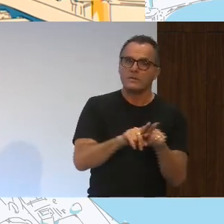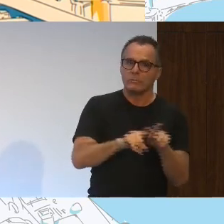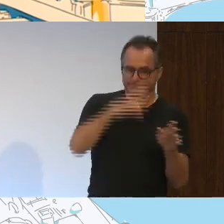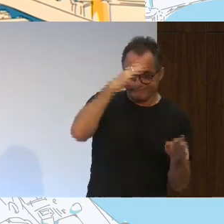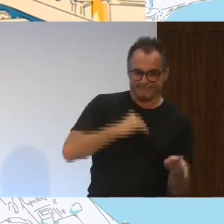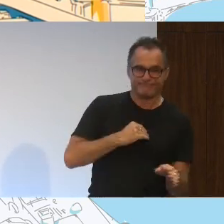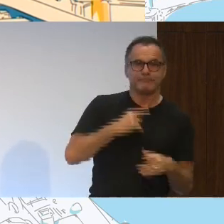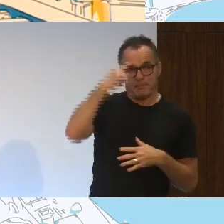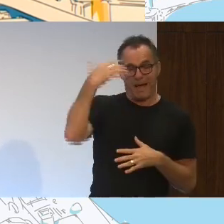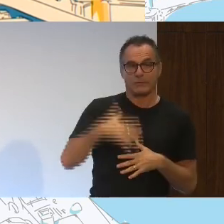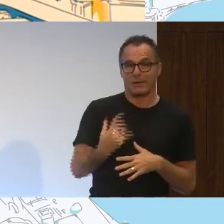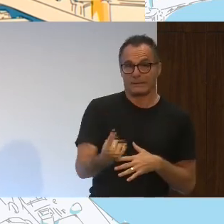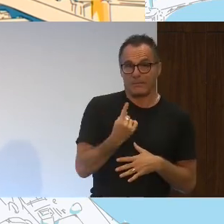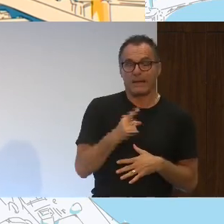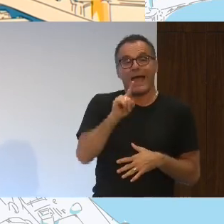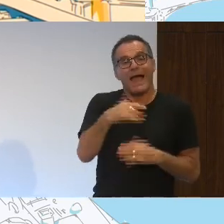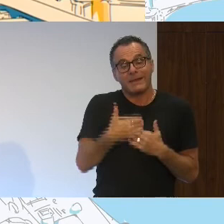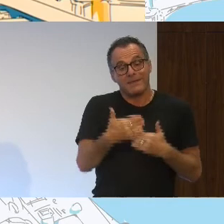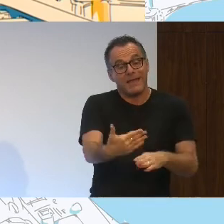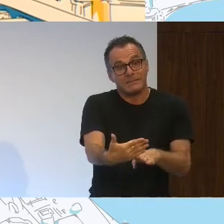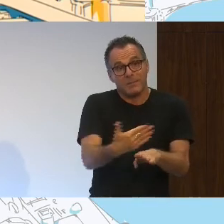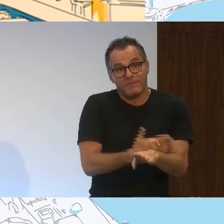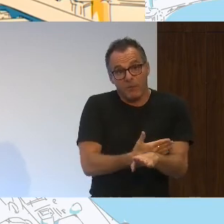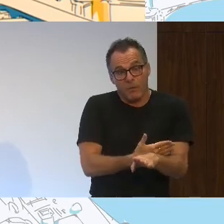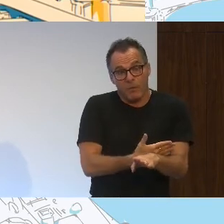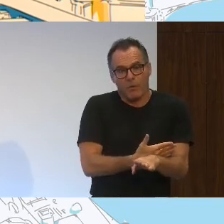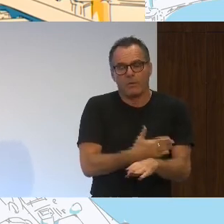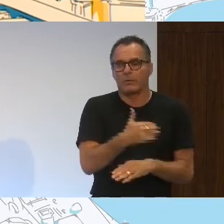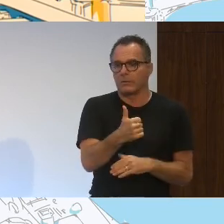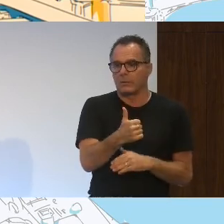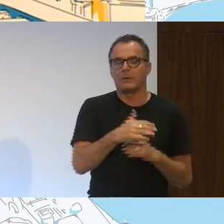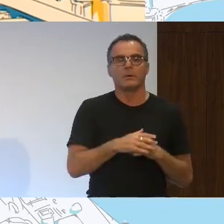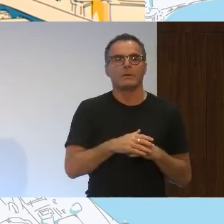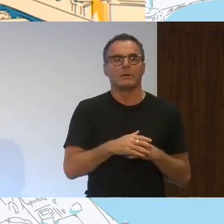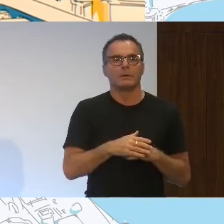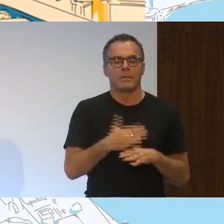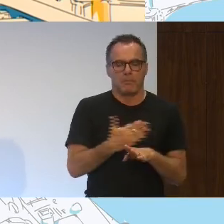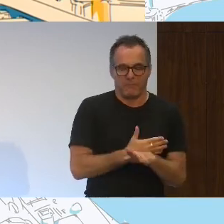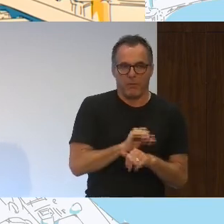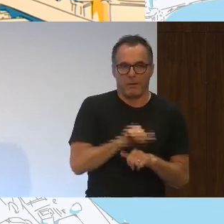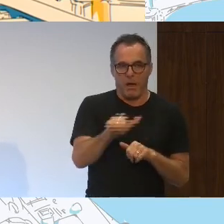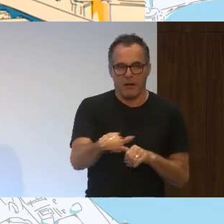And the phase beforehand is quite important is premonitory or prodromal phase. Wheatley mentioned as well because